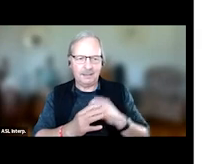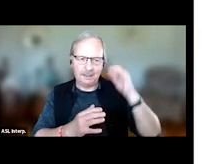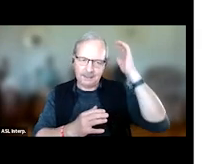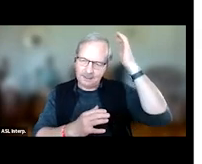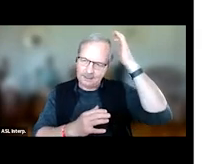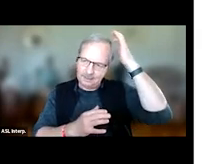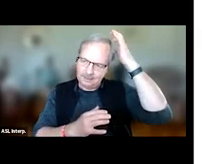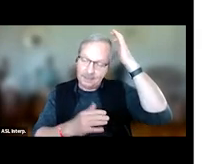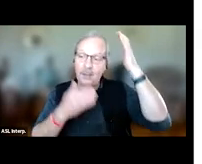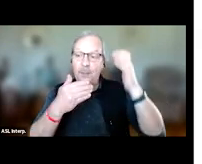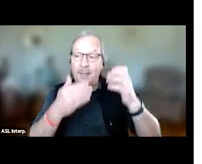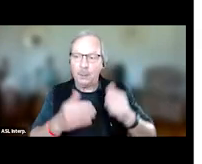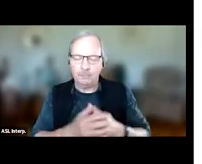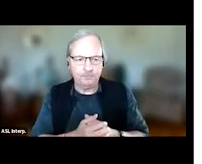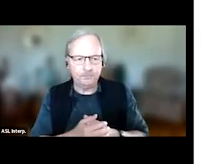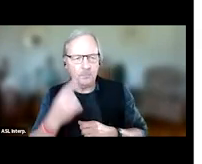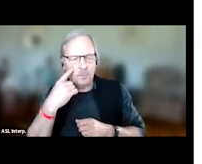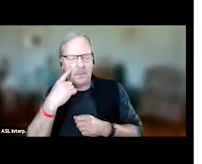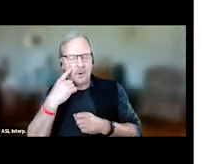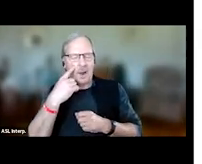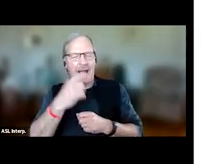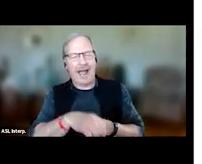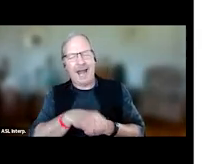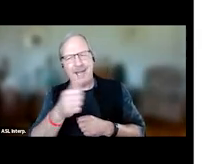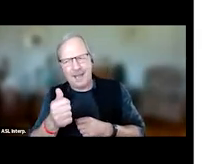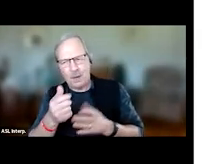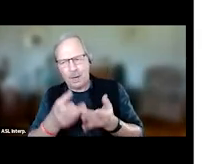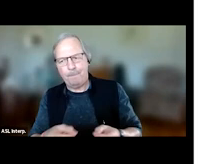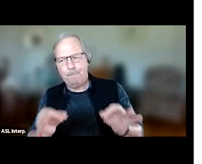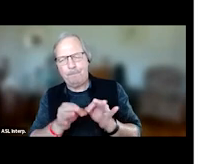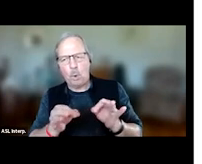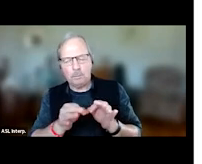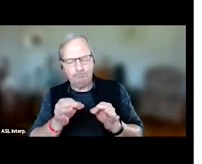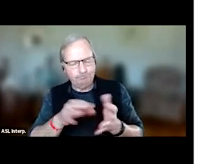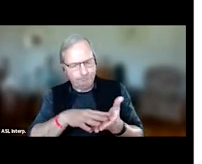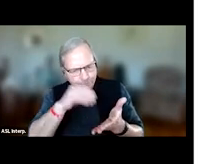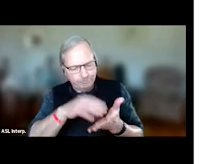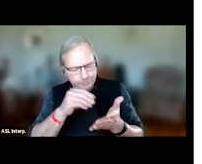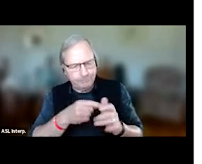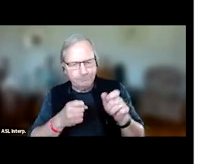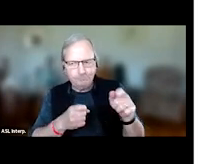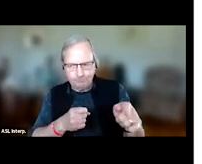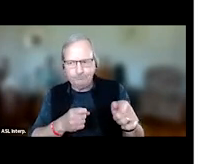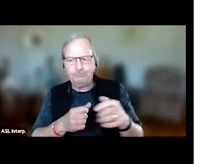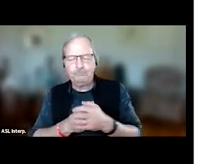Thank you. So I think another important takeaway to think about when building relationships